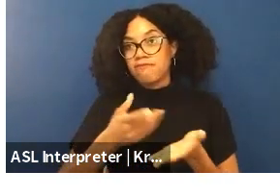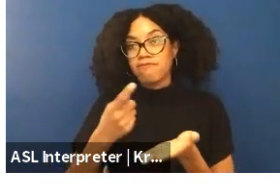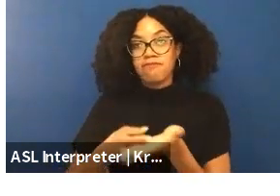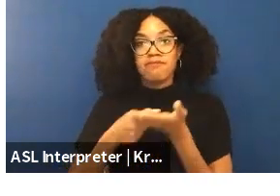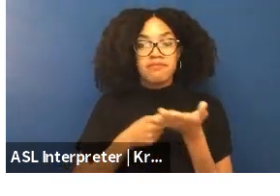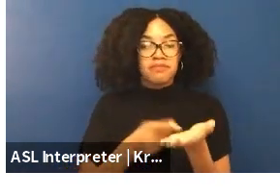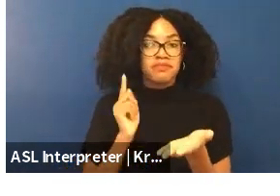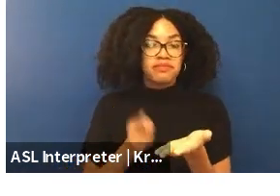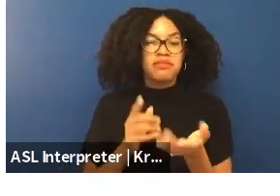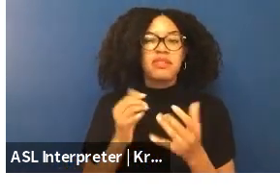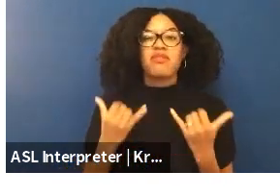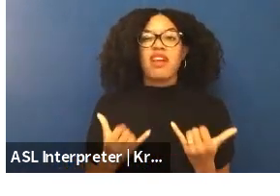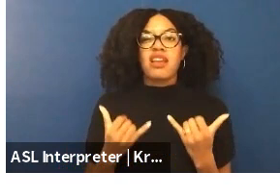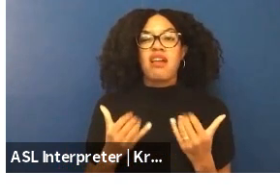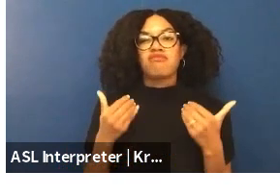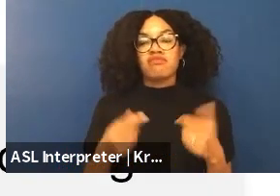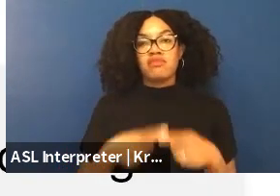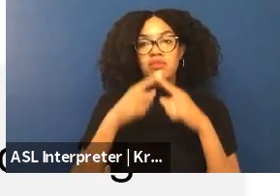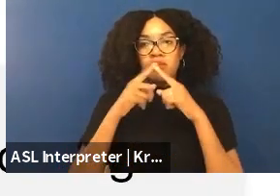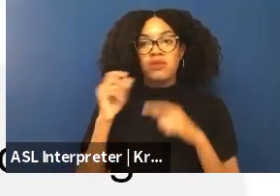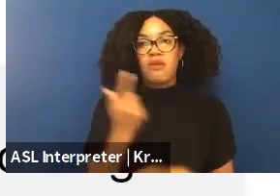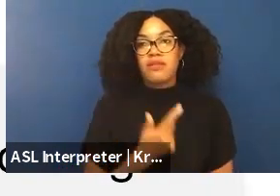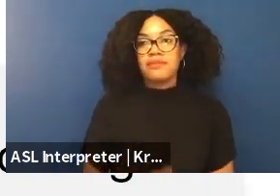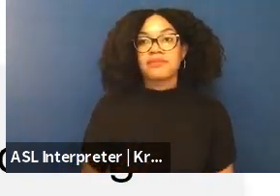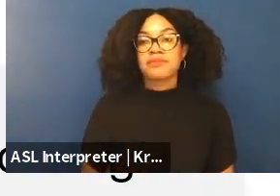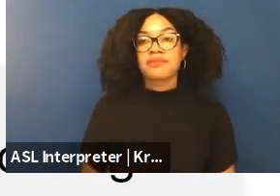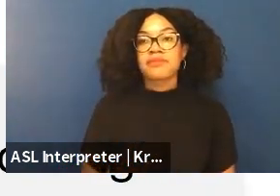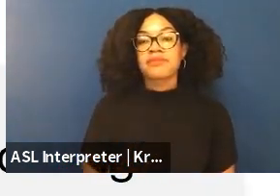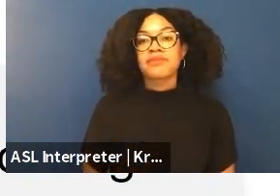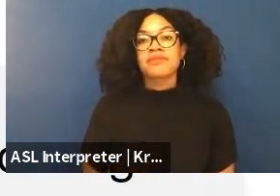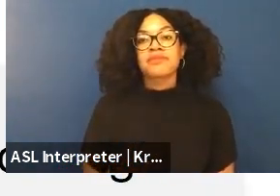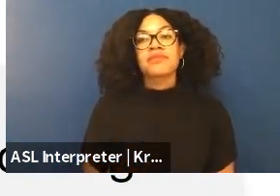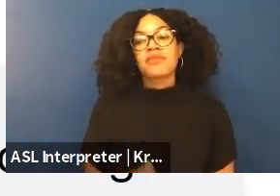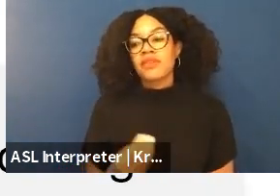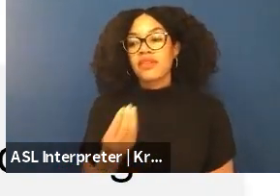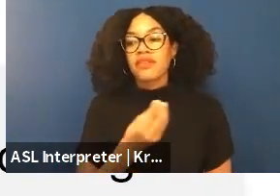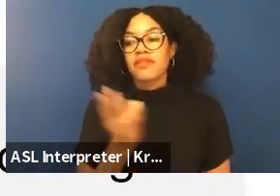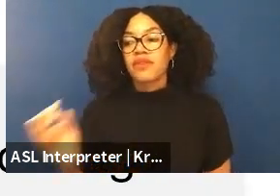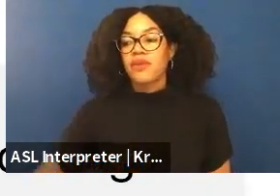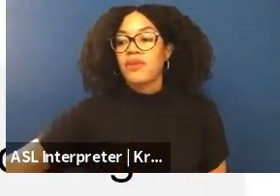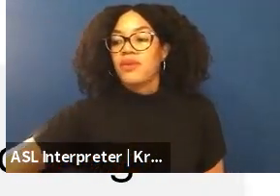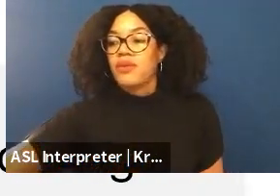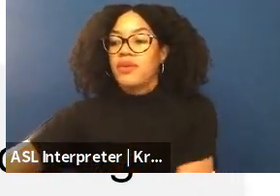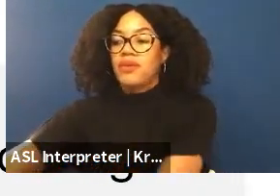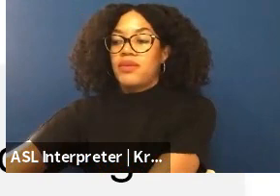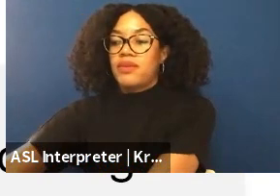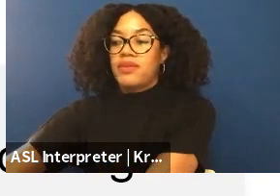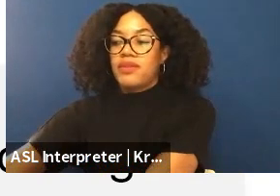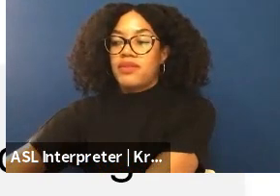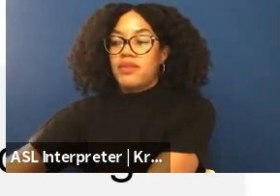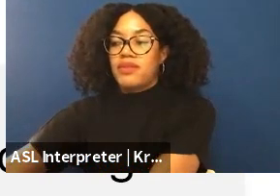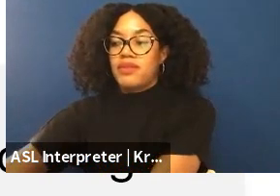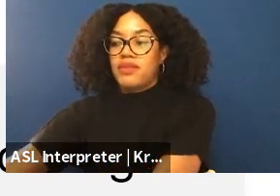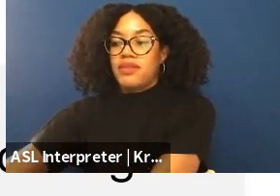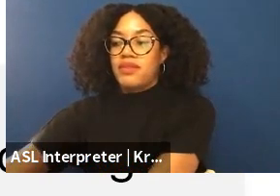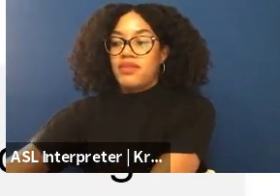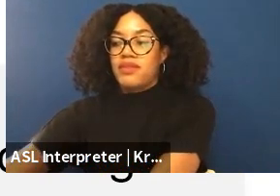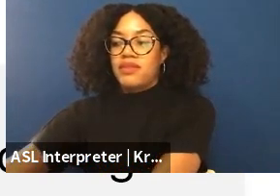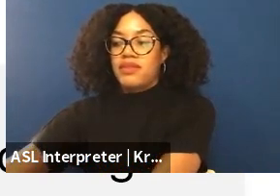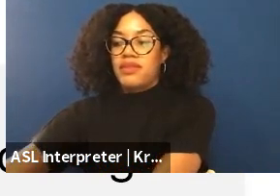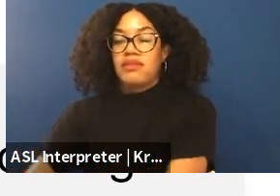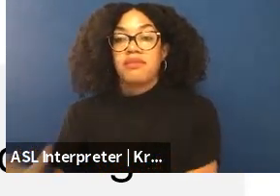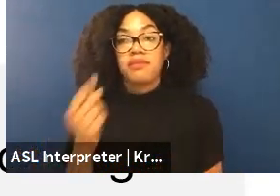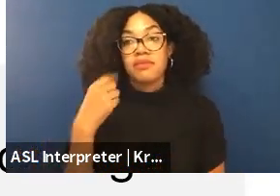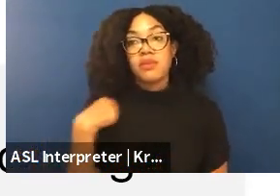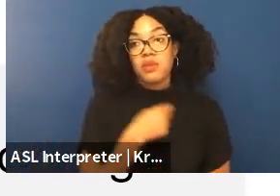now we'll keep mics muted. A few guidelines. Note that we are recording. Chat at us if you can't see